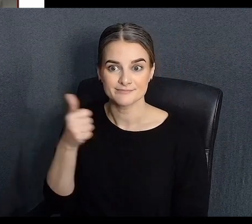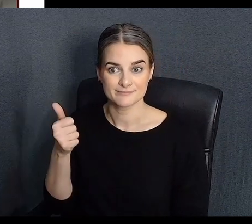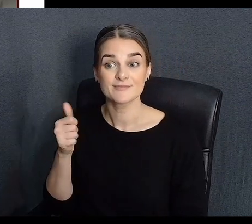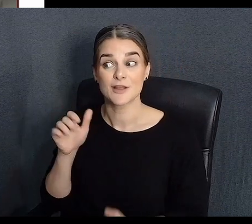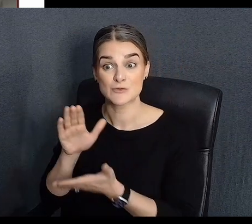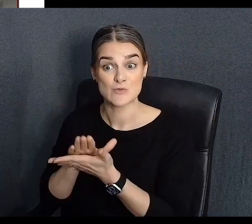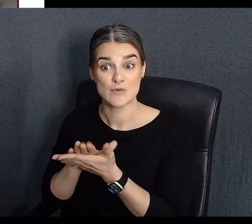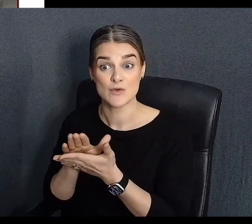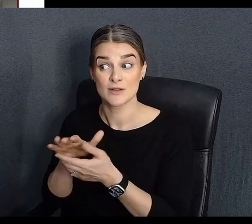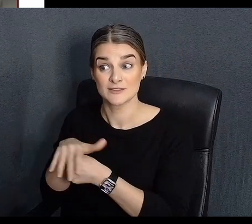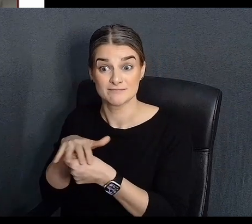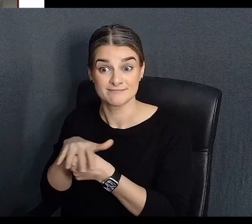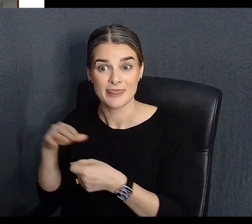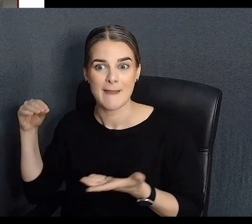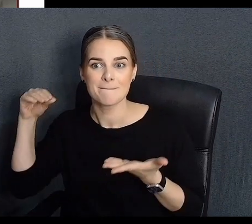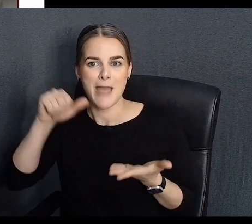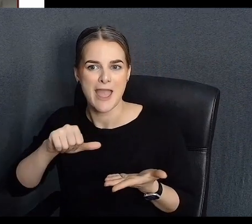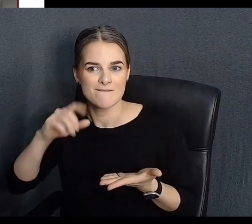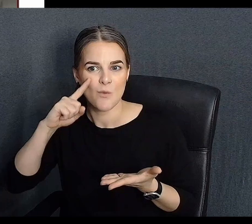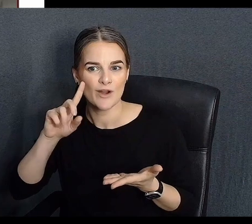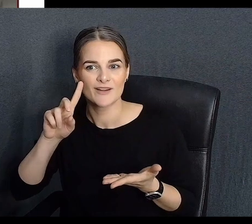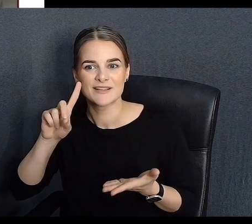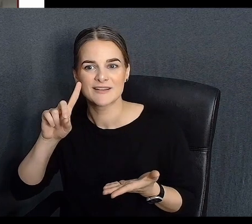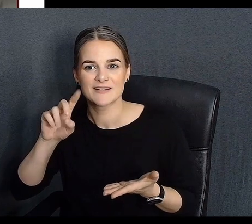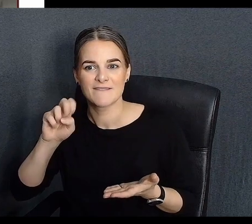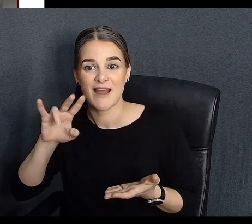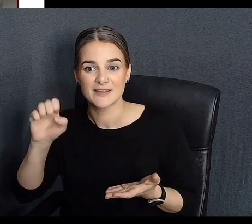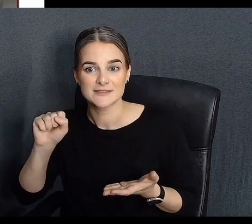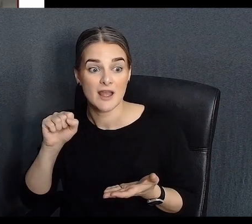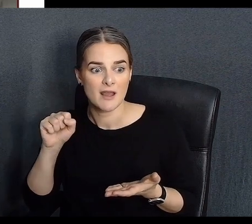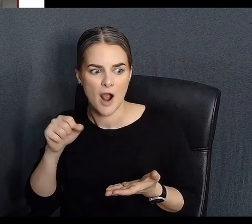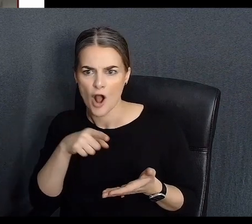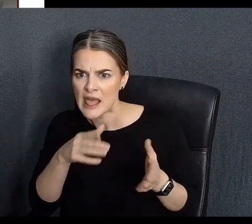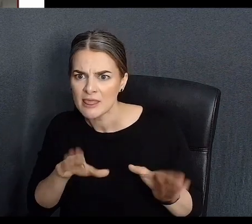there might be the question of whether the student is allowed to bring it home on the weekends, or over holiday,